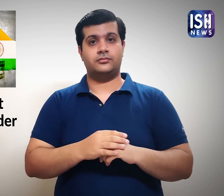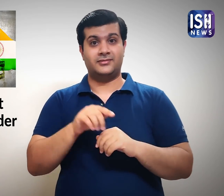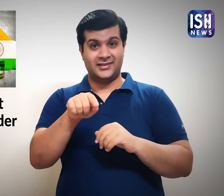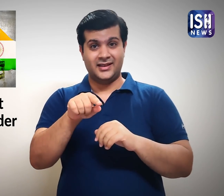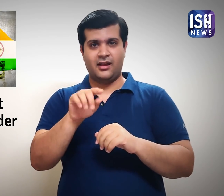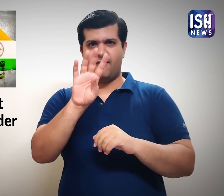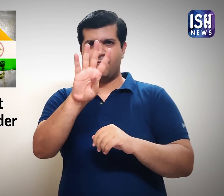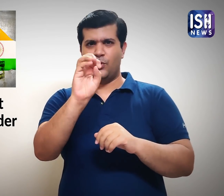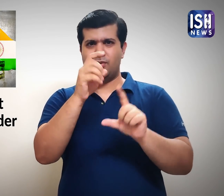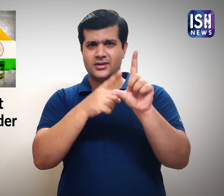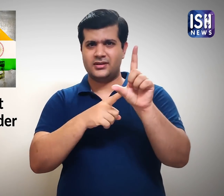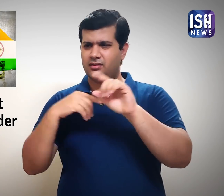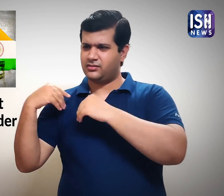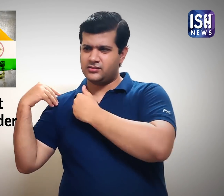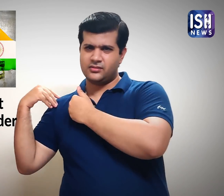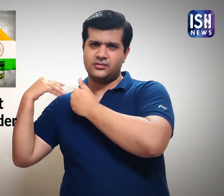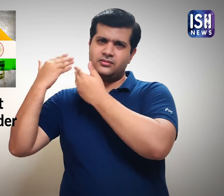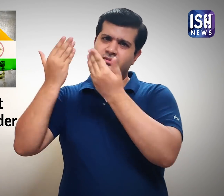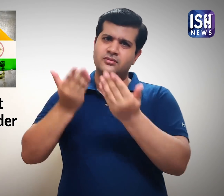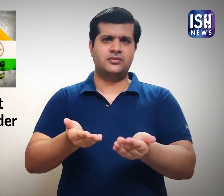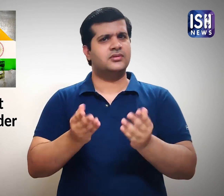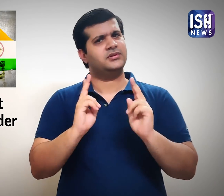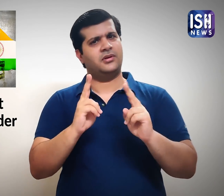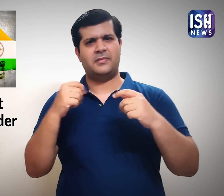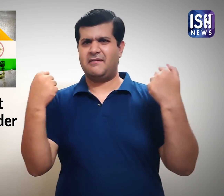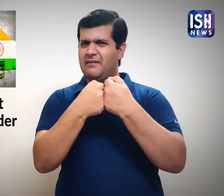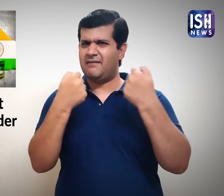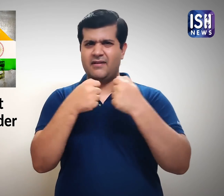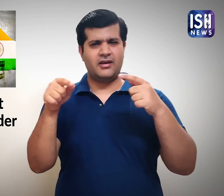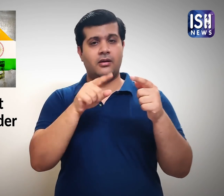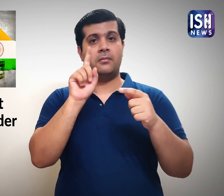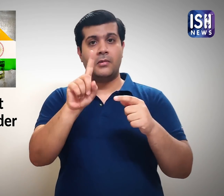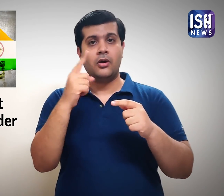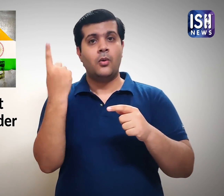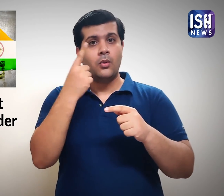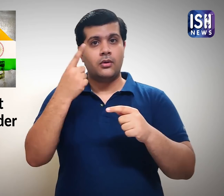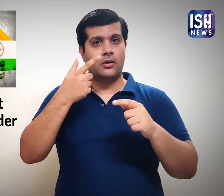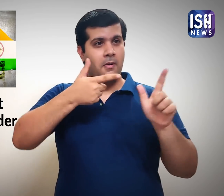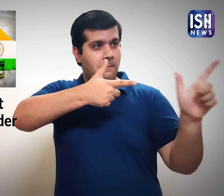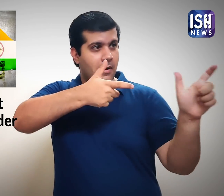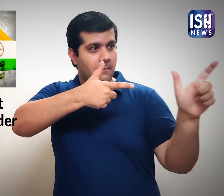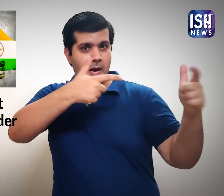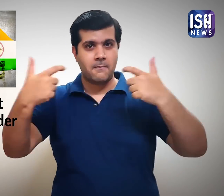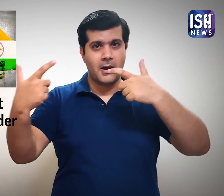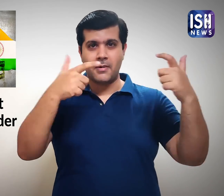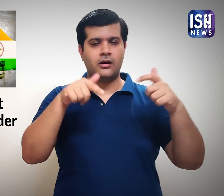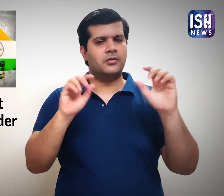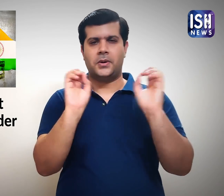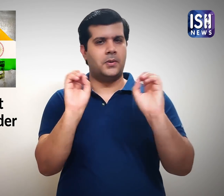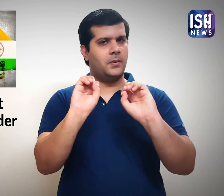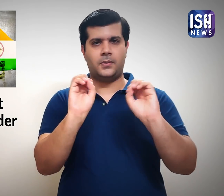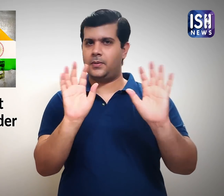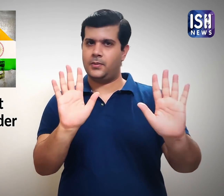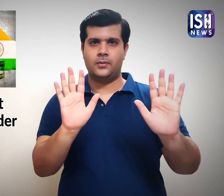But both sides have insisted that since 40 years no bullet has been fired.